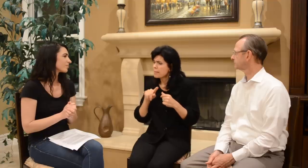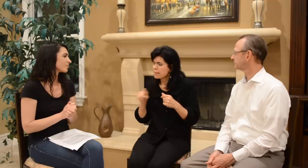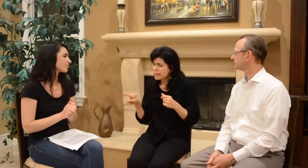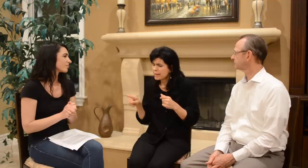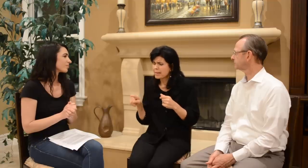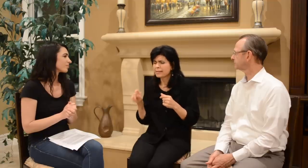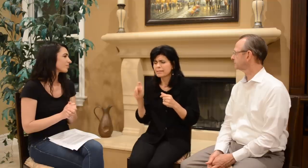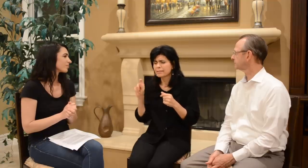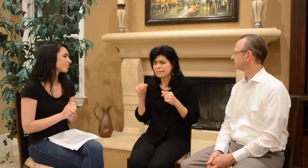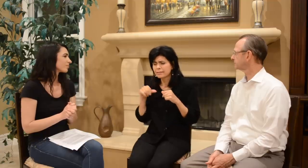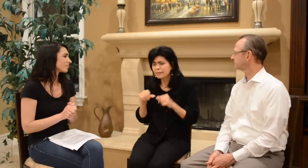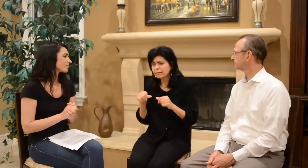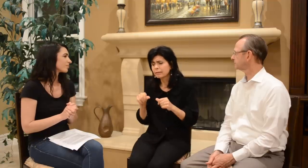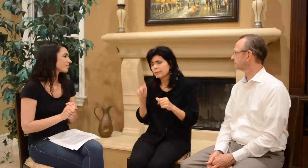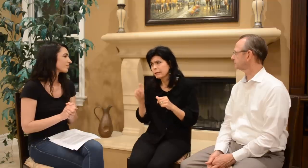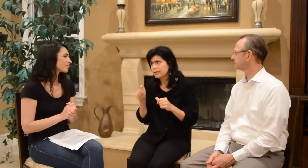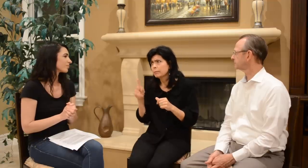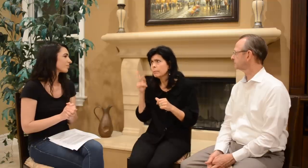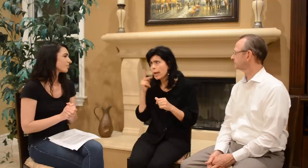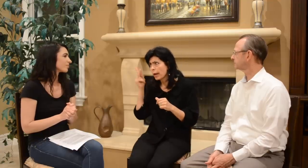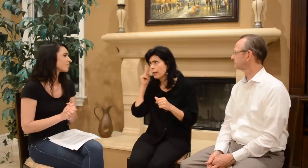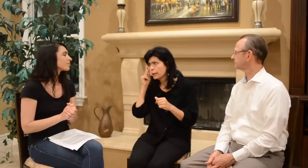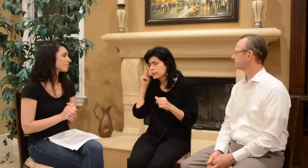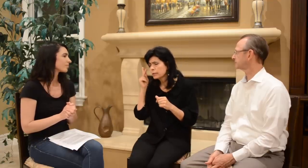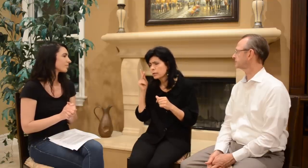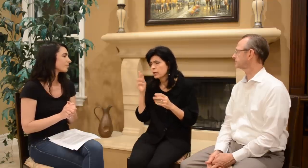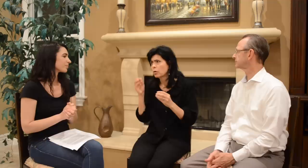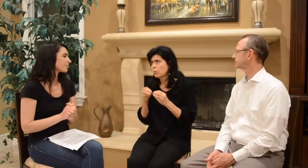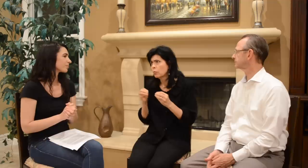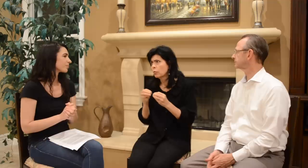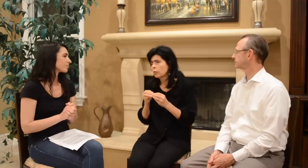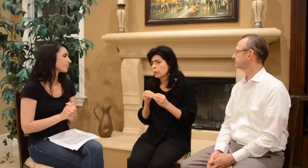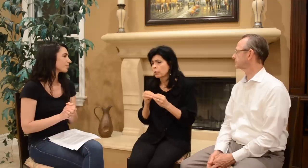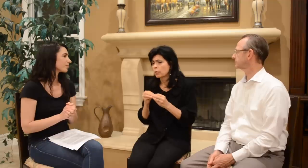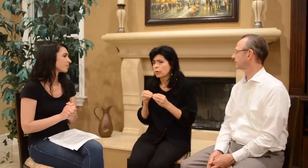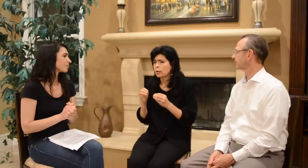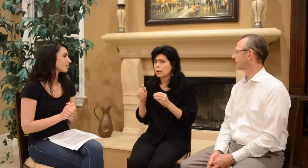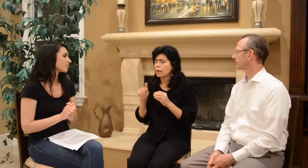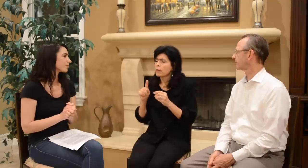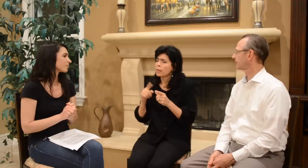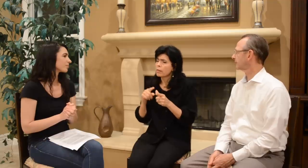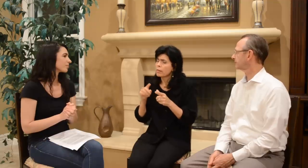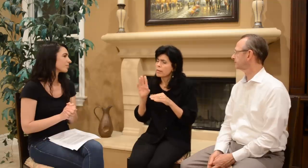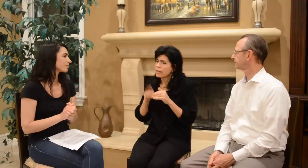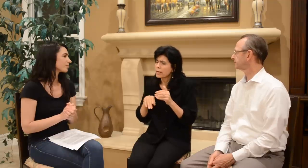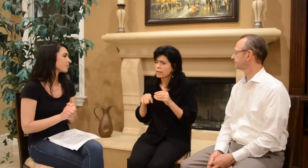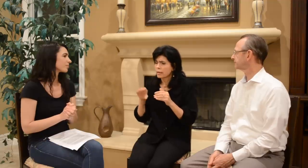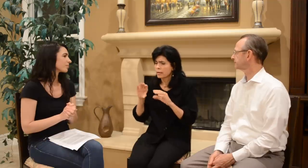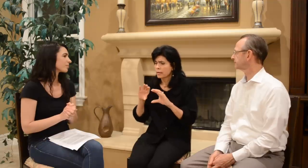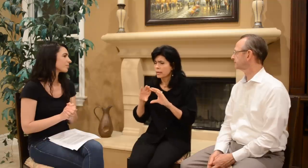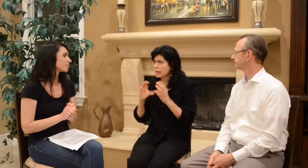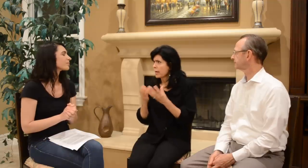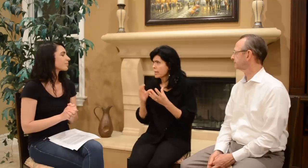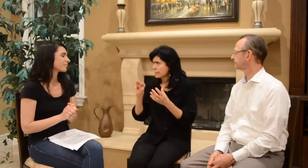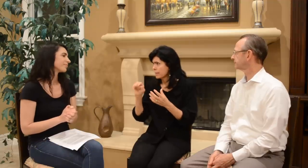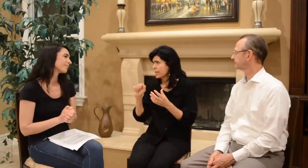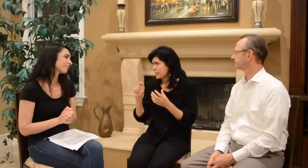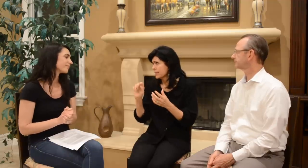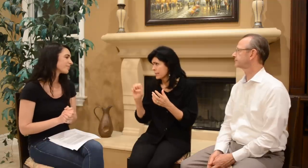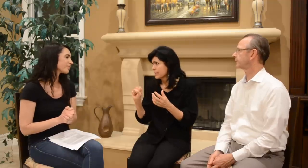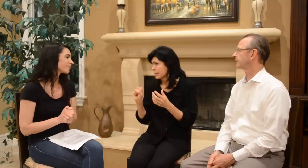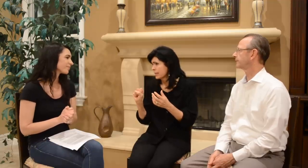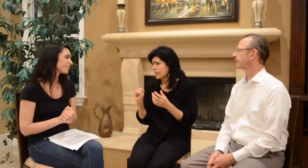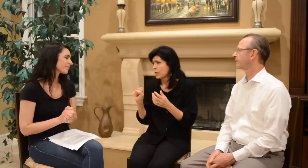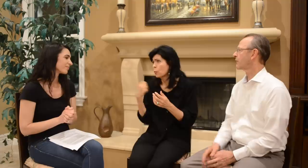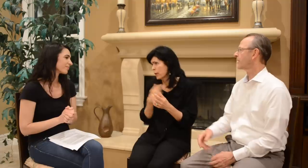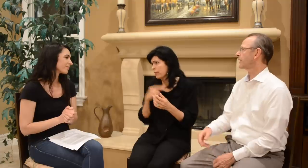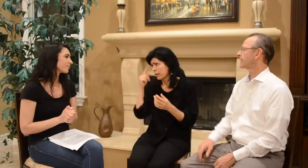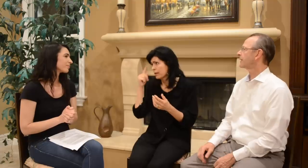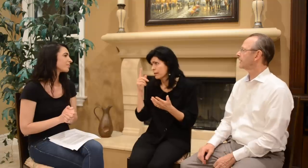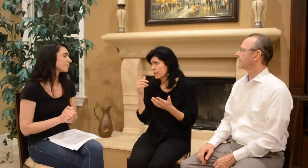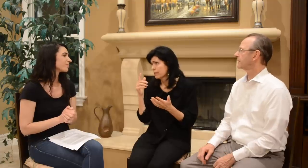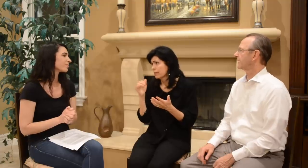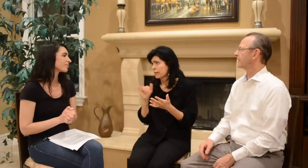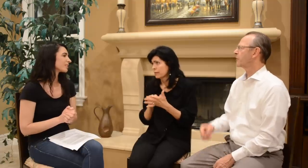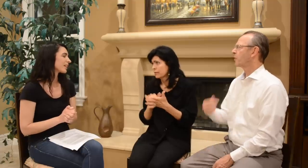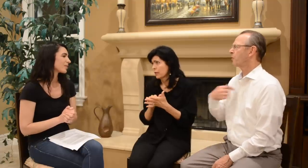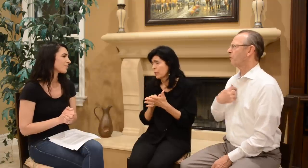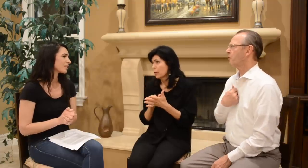they still need parents more than classmates, we think...